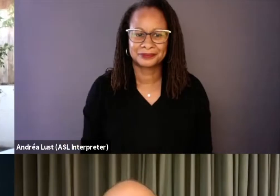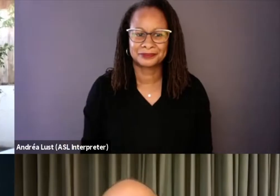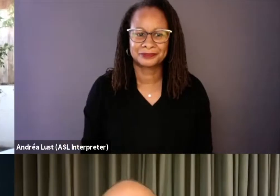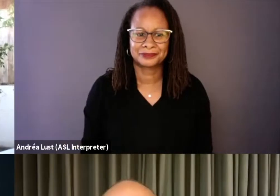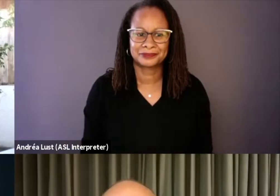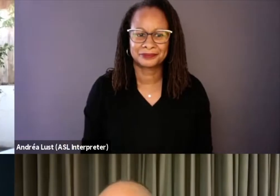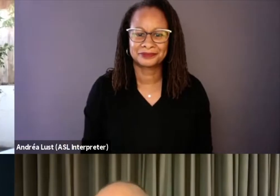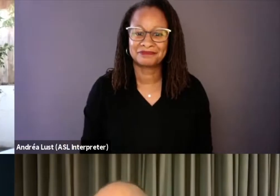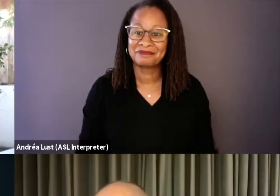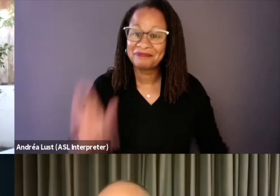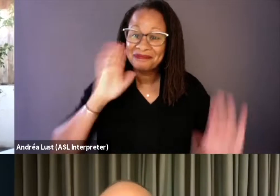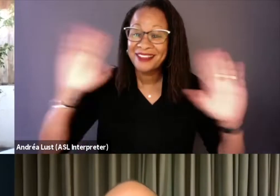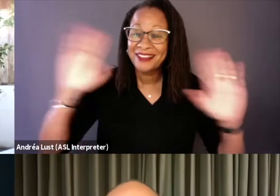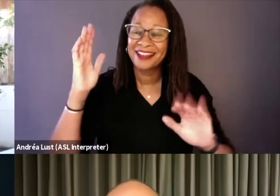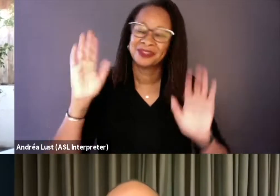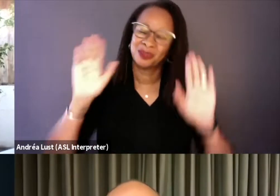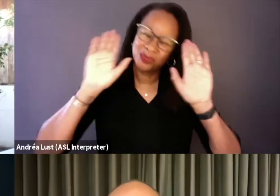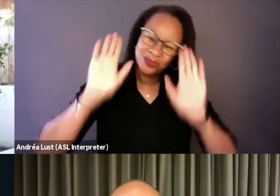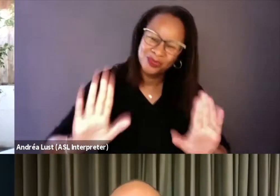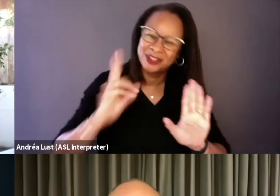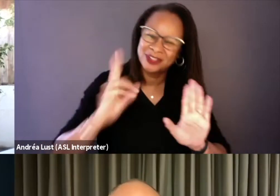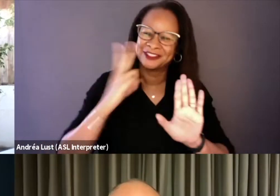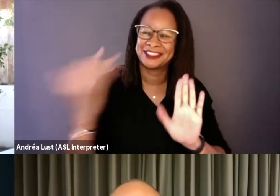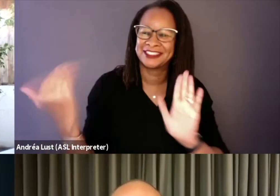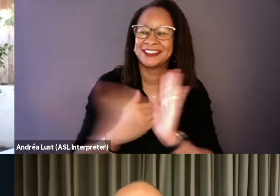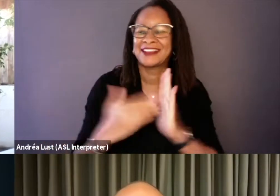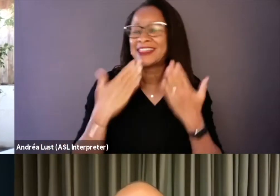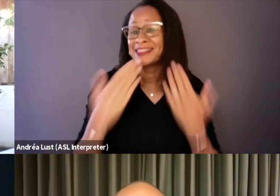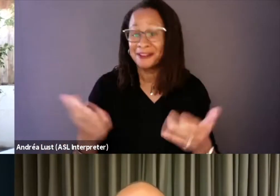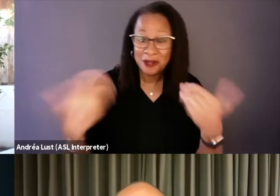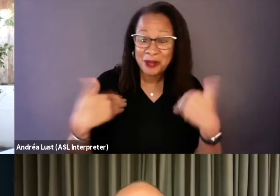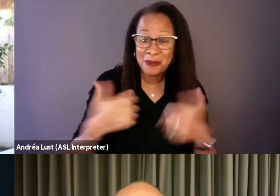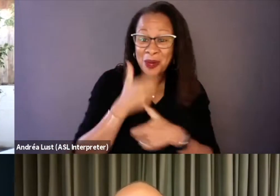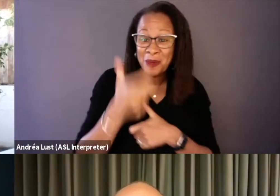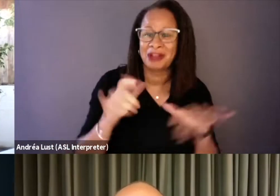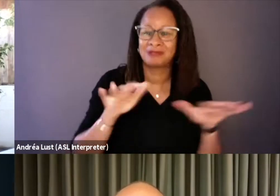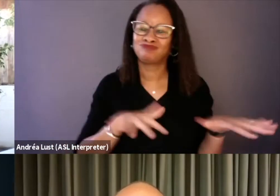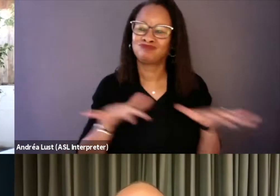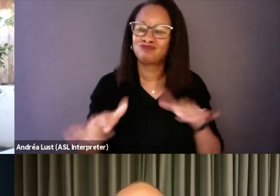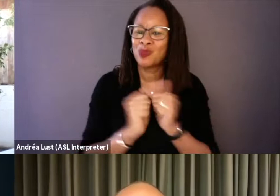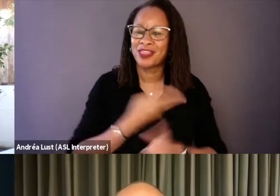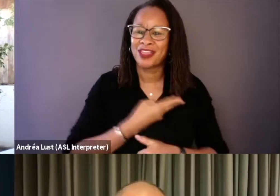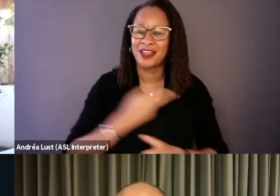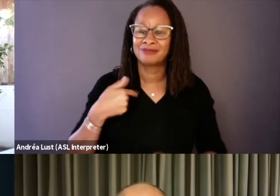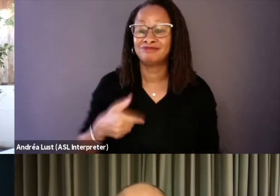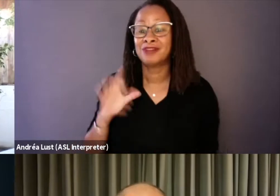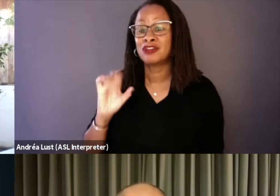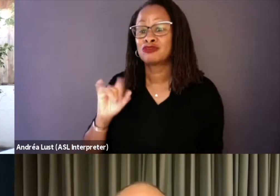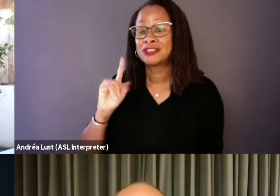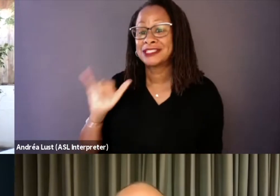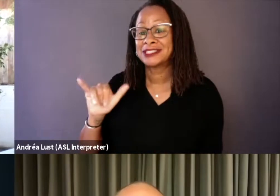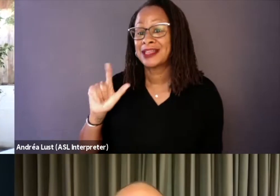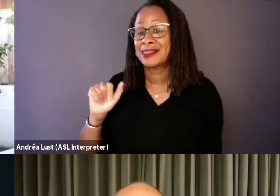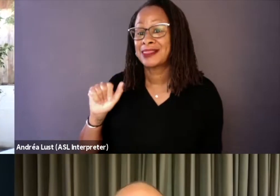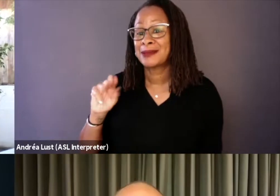Hi, everyone. It's so great to see you. Thanks for tuning in and hanging out with us. I am Christy Lemire from RogerEbert.com